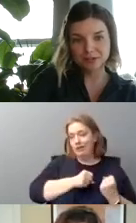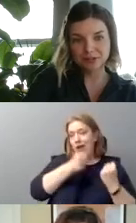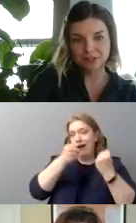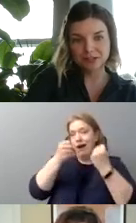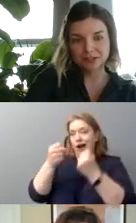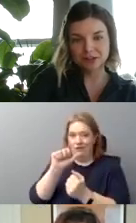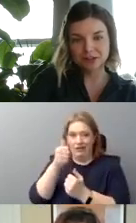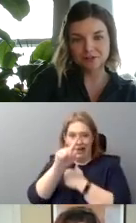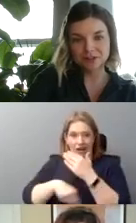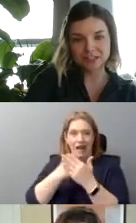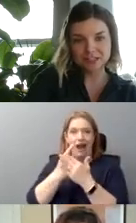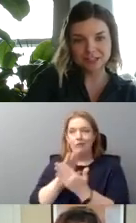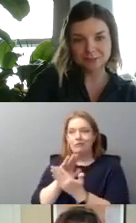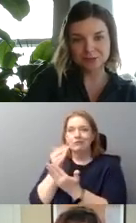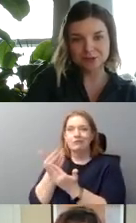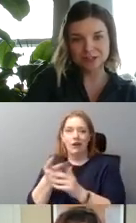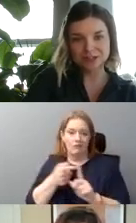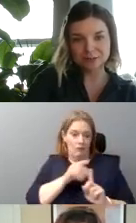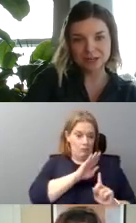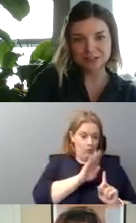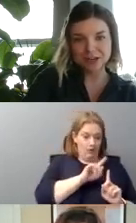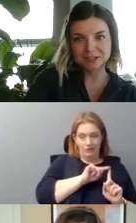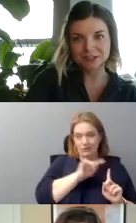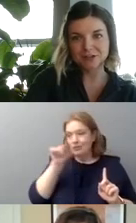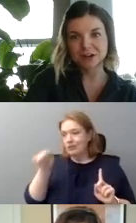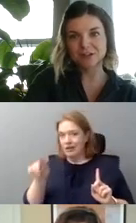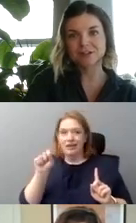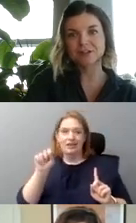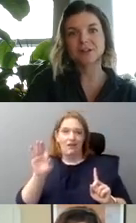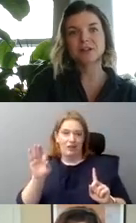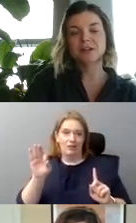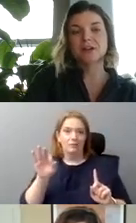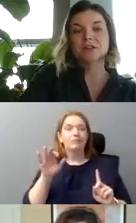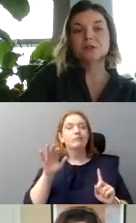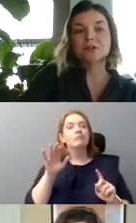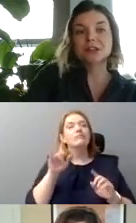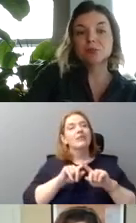a good sense of the distance between The James Castle House and David Ireland. So when you leave